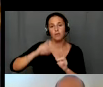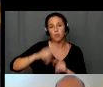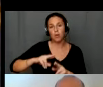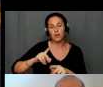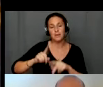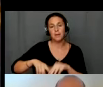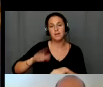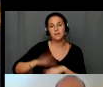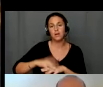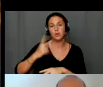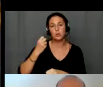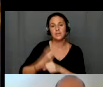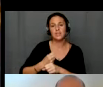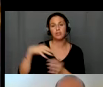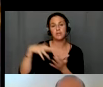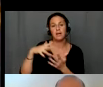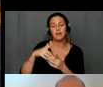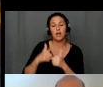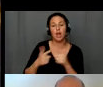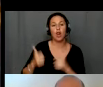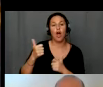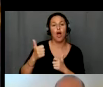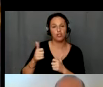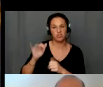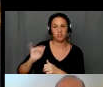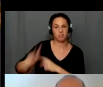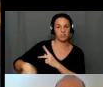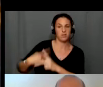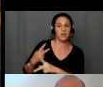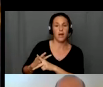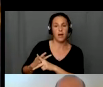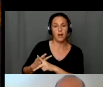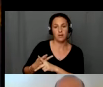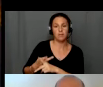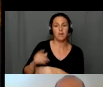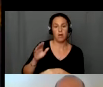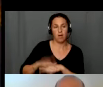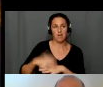that largest of its kind ever conducted on the health and well-being of the